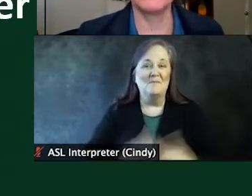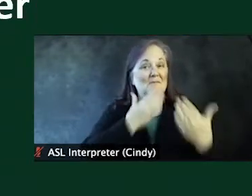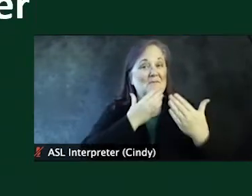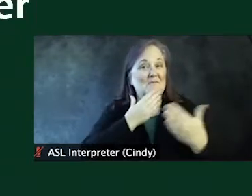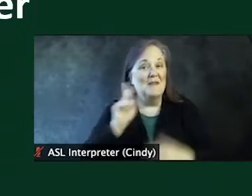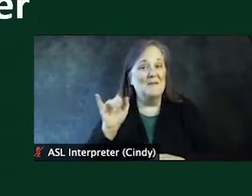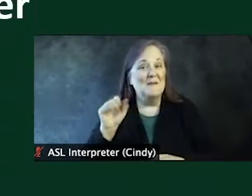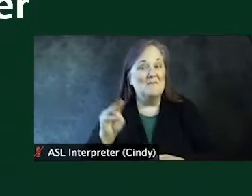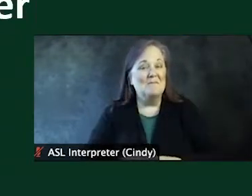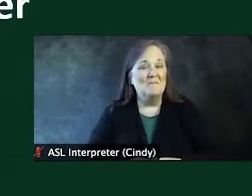Thank you, Kim.